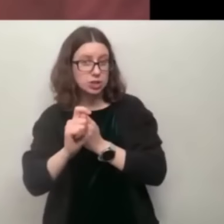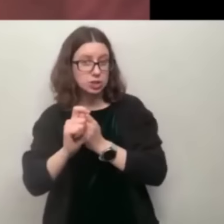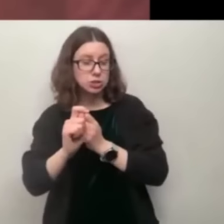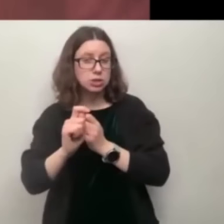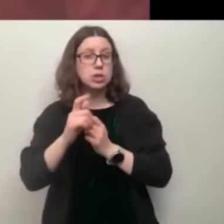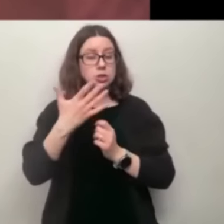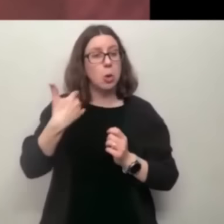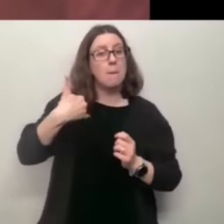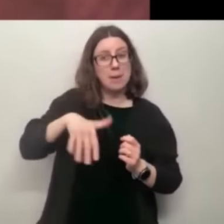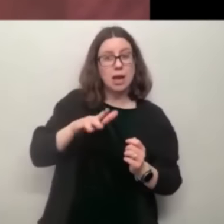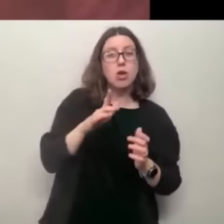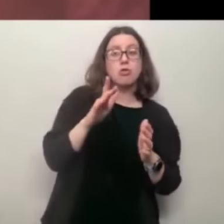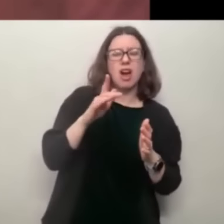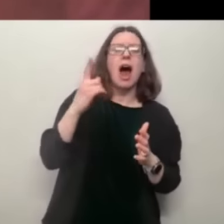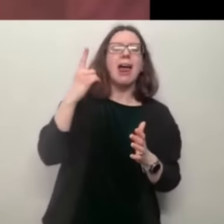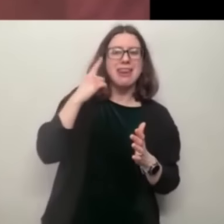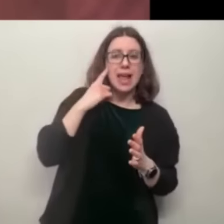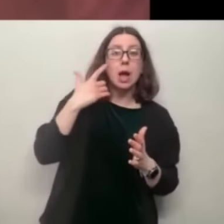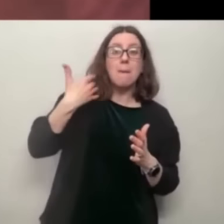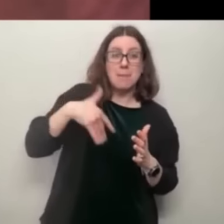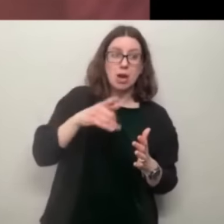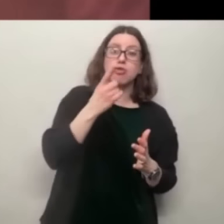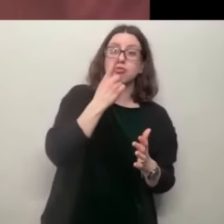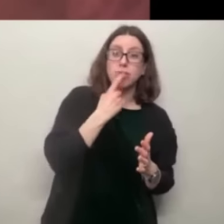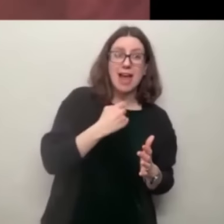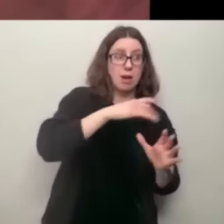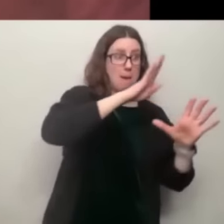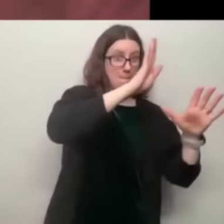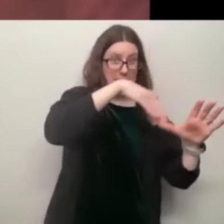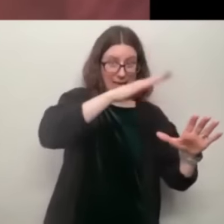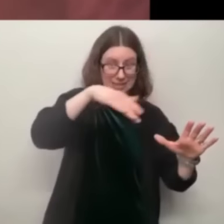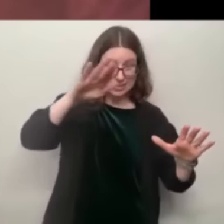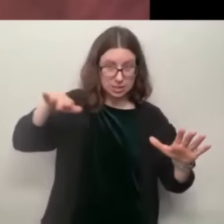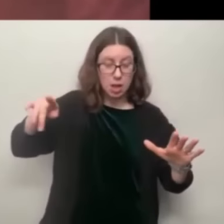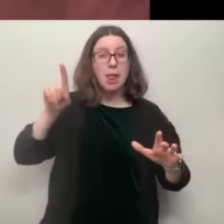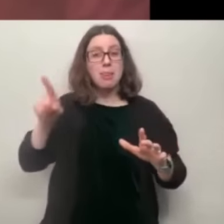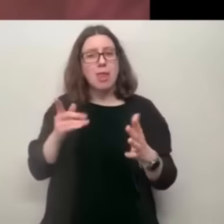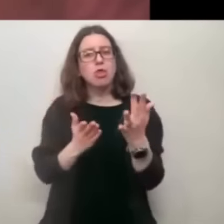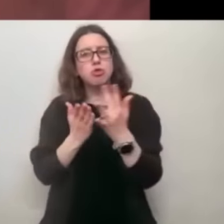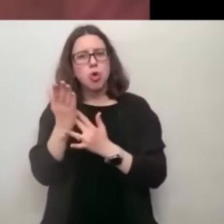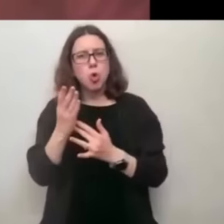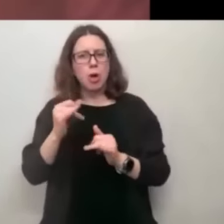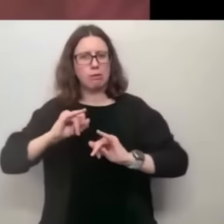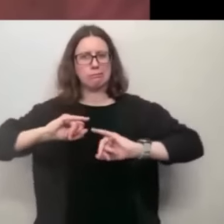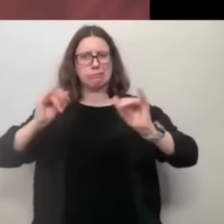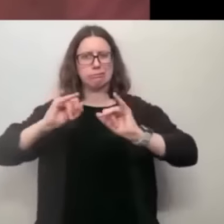And it's possible, but we don't know it's possible that after several instances of repainting mahogany,